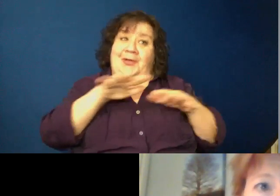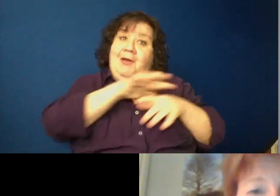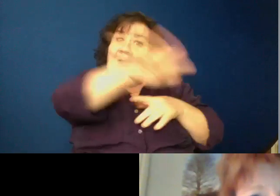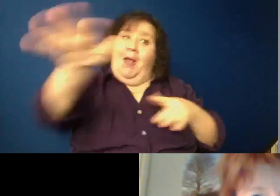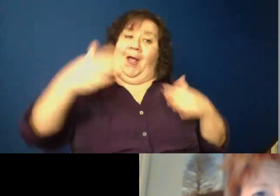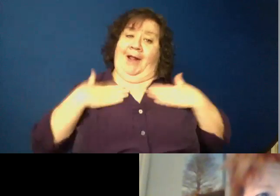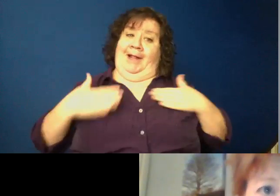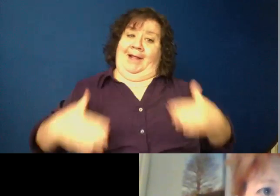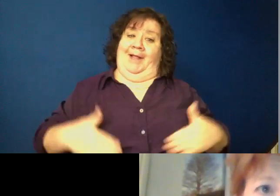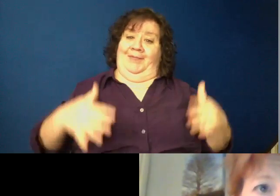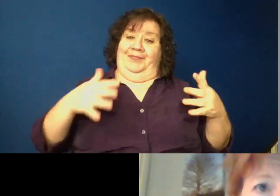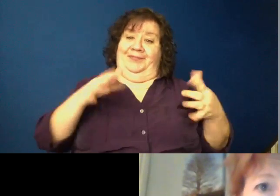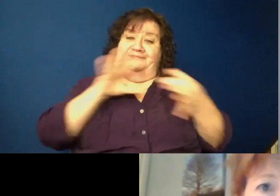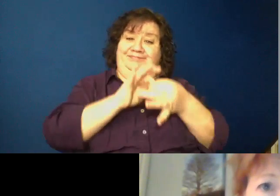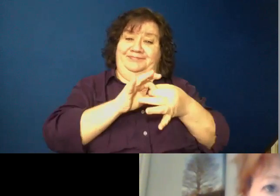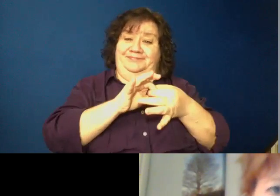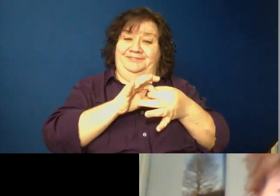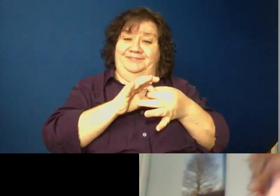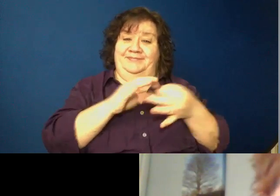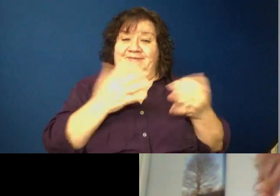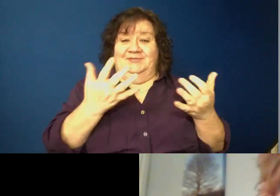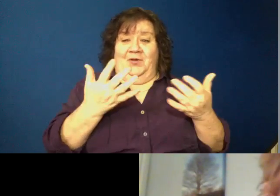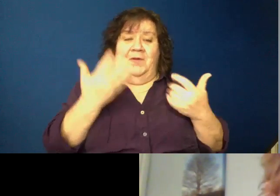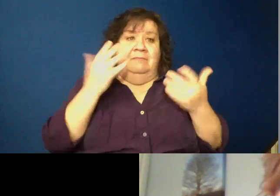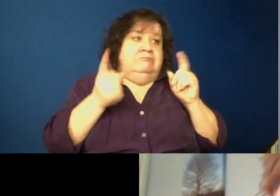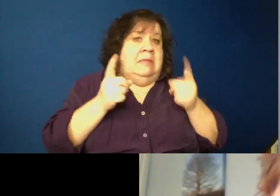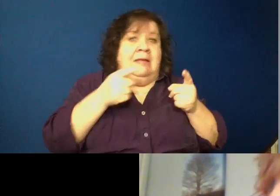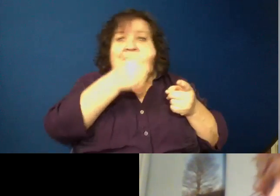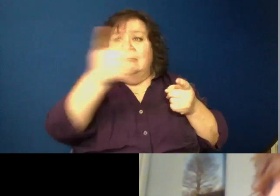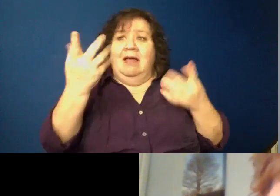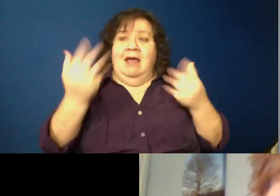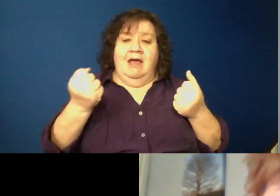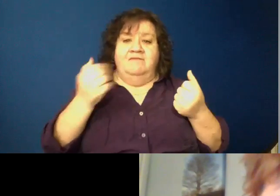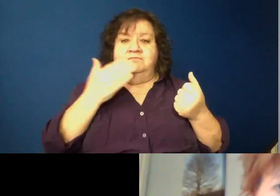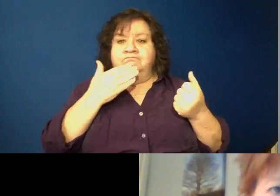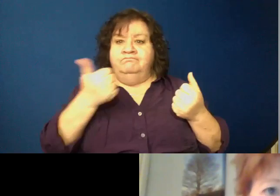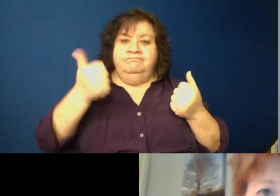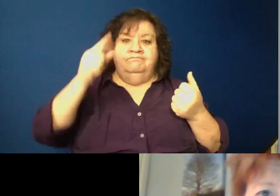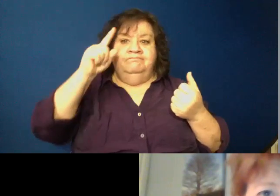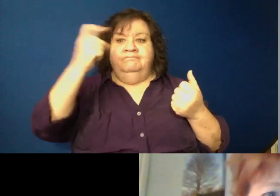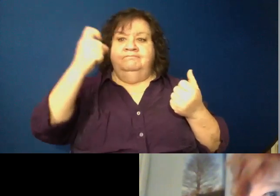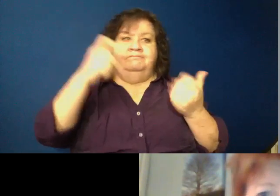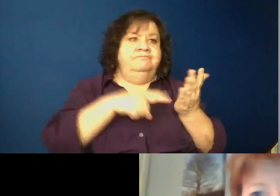share those good examples that would be extremely extremely important and helpful so